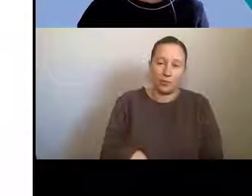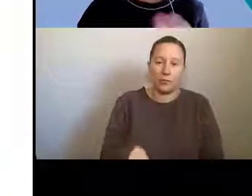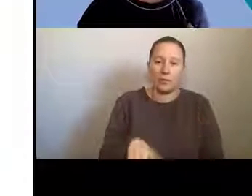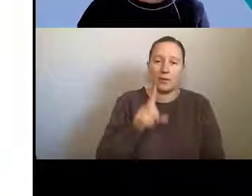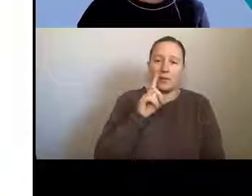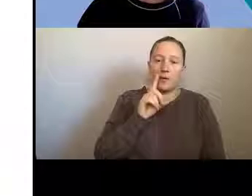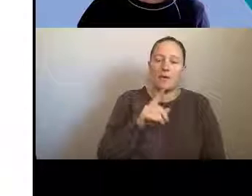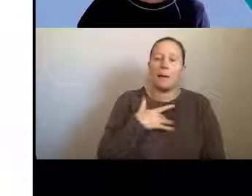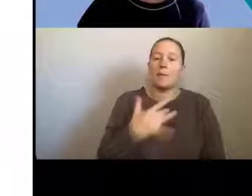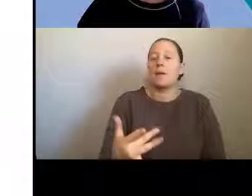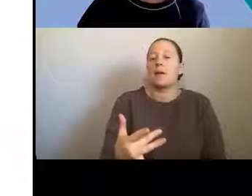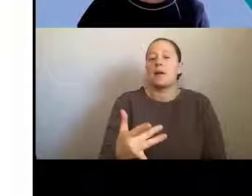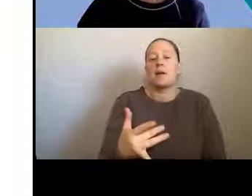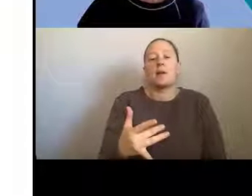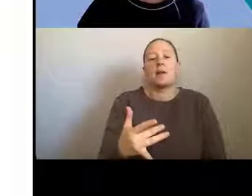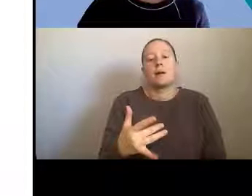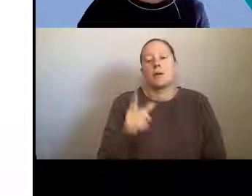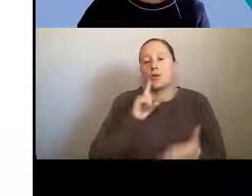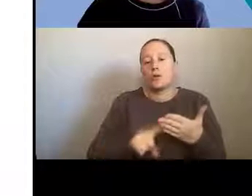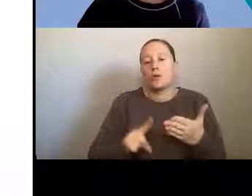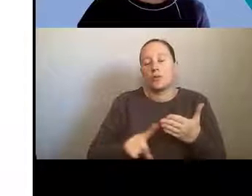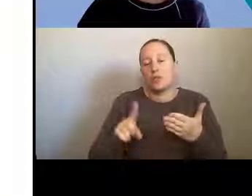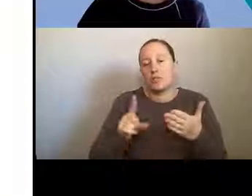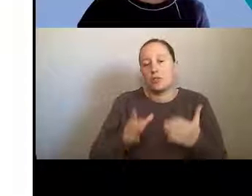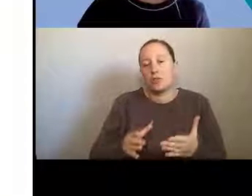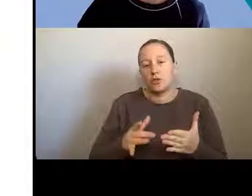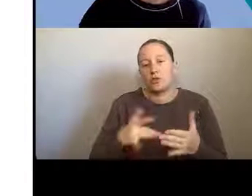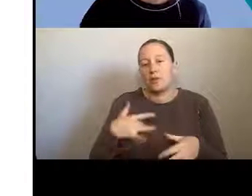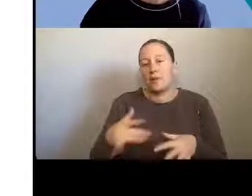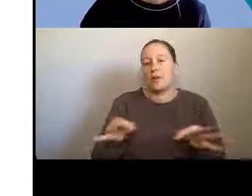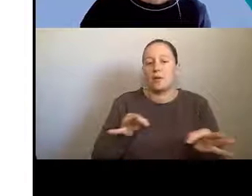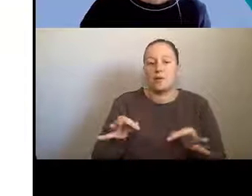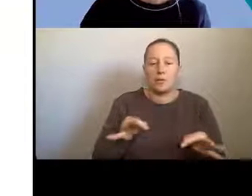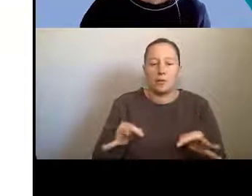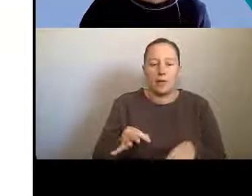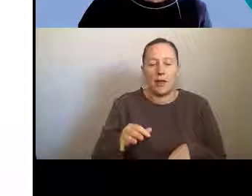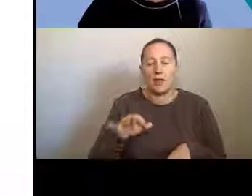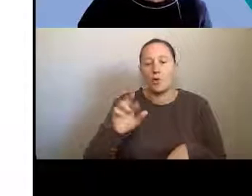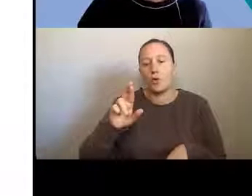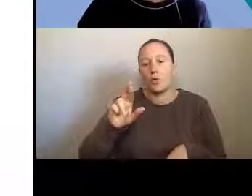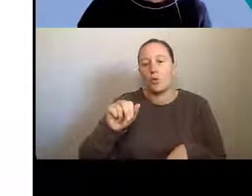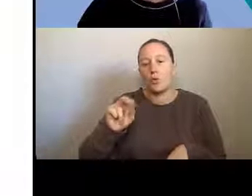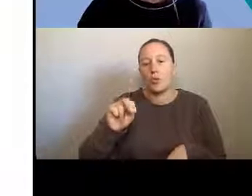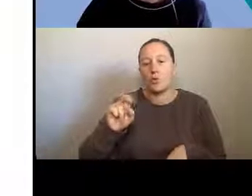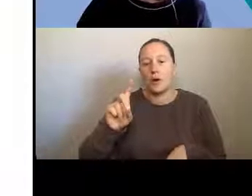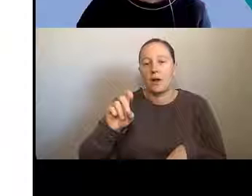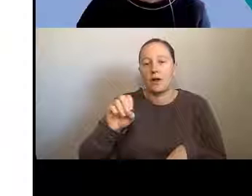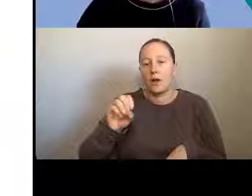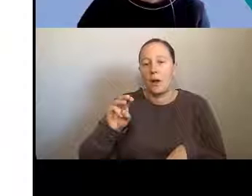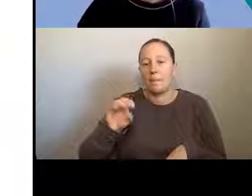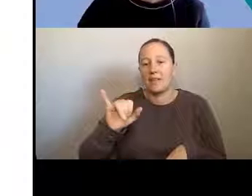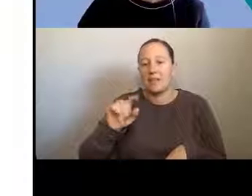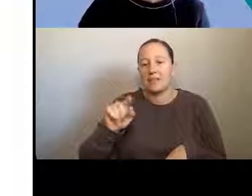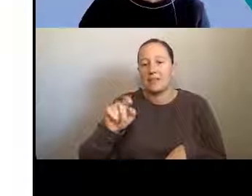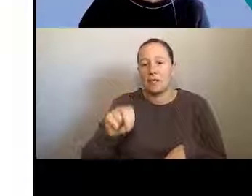typically describe really common practice like randomization. I cannot tell you how many consent forms